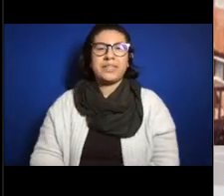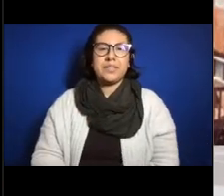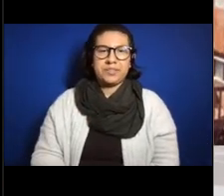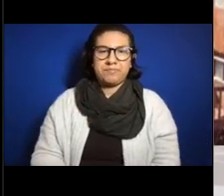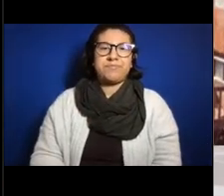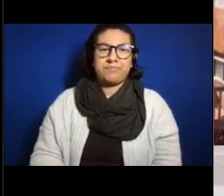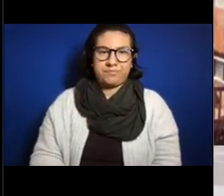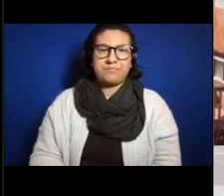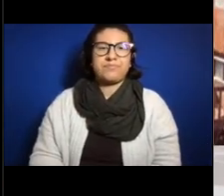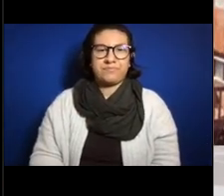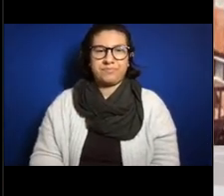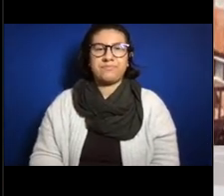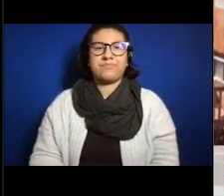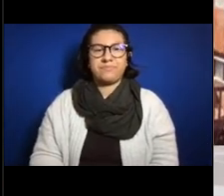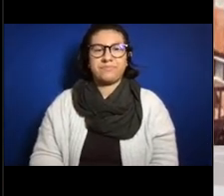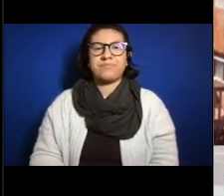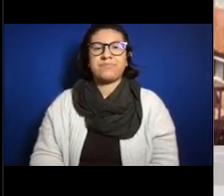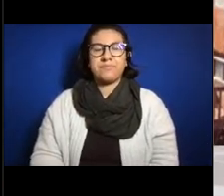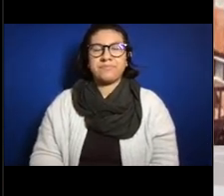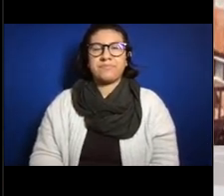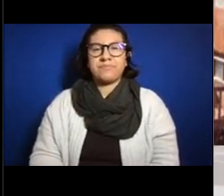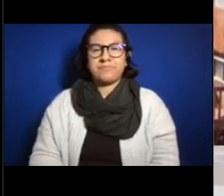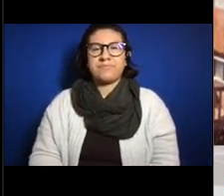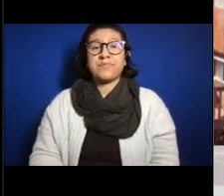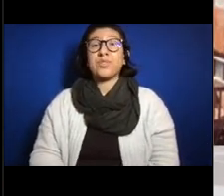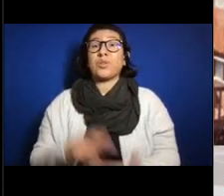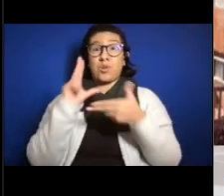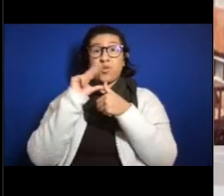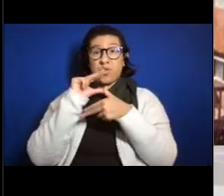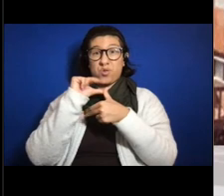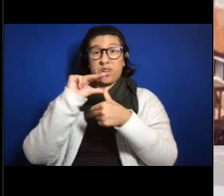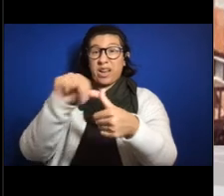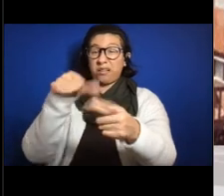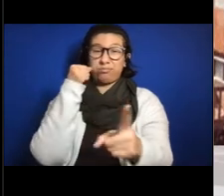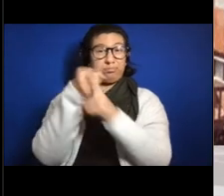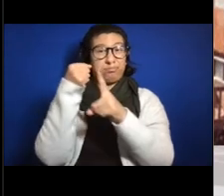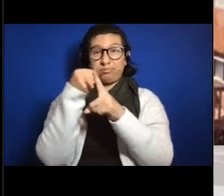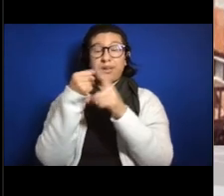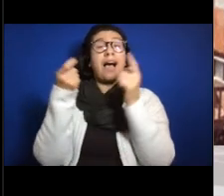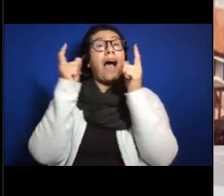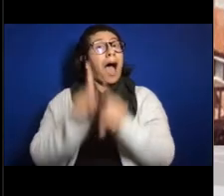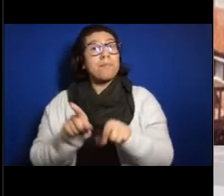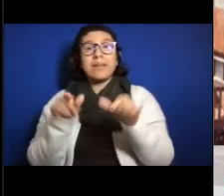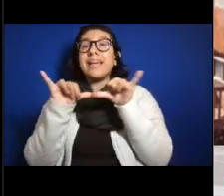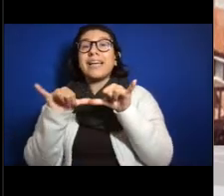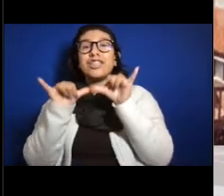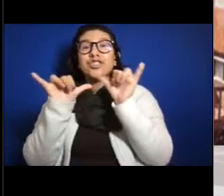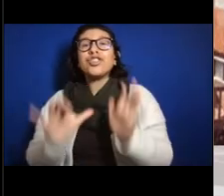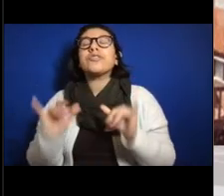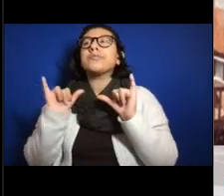And so after hurricanes like that, engineers came up with designs that would help the room stay on.